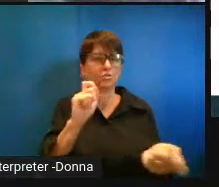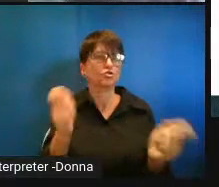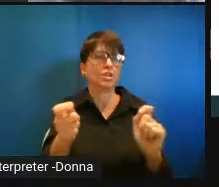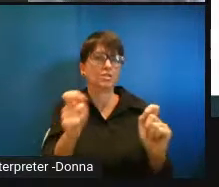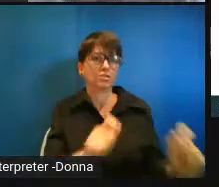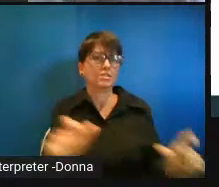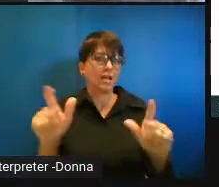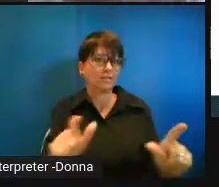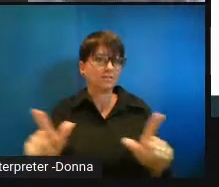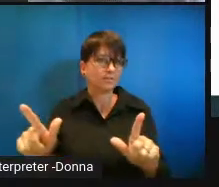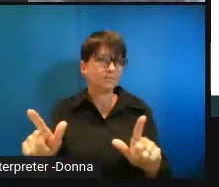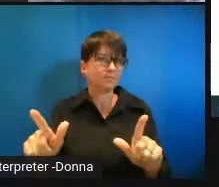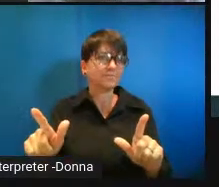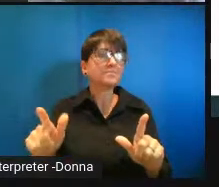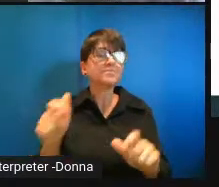Like